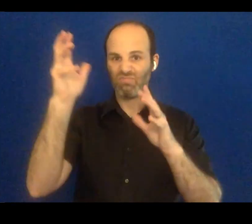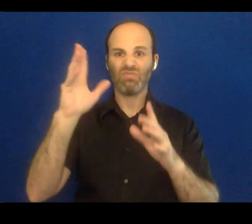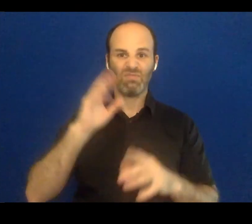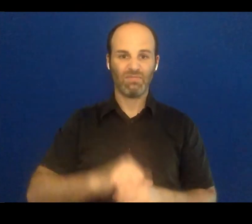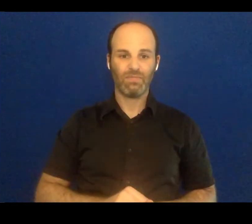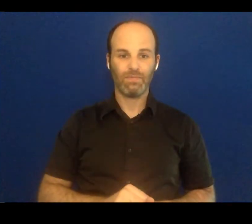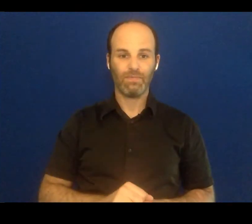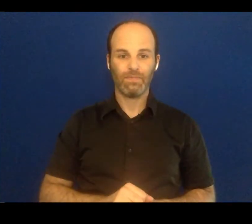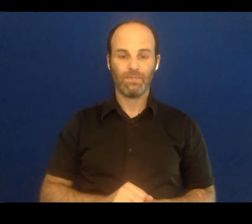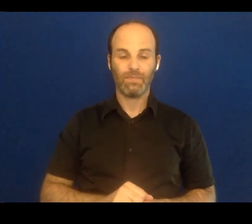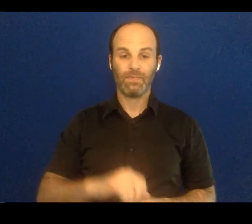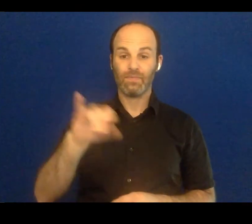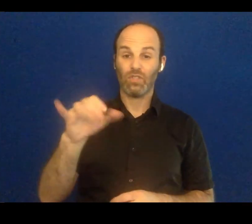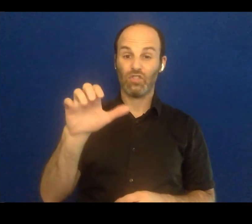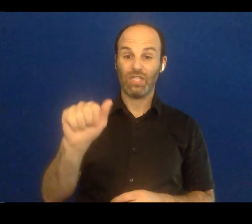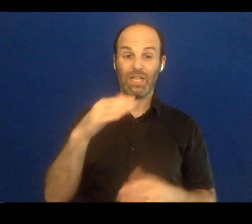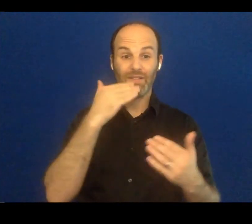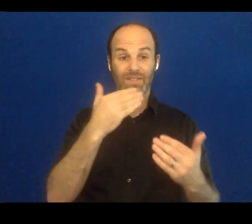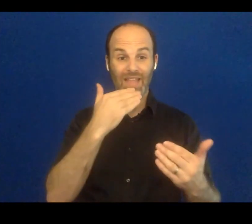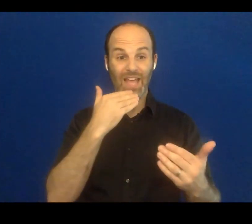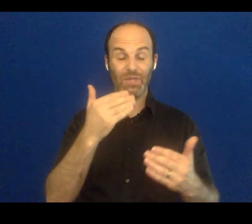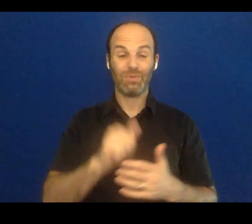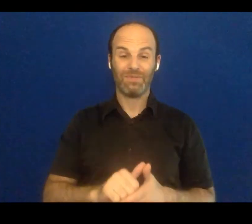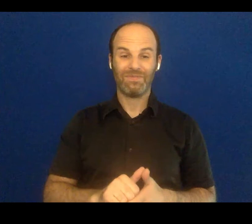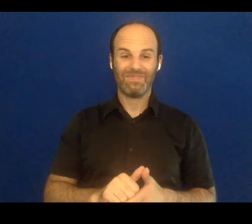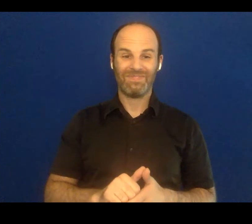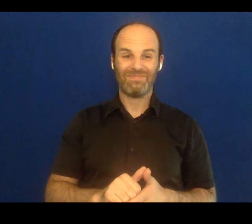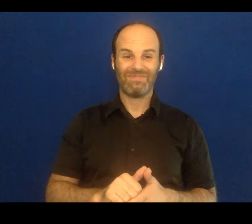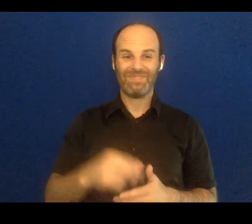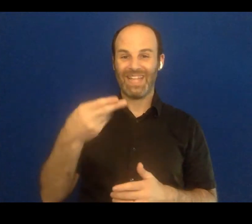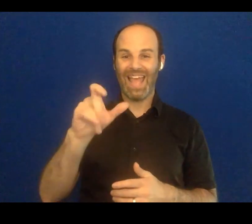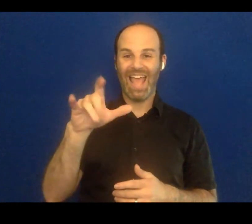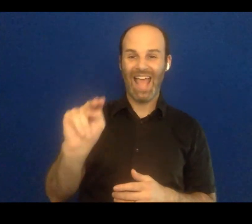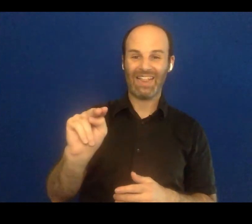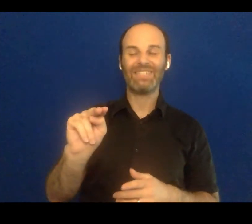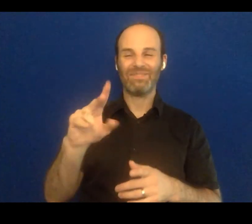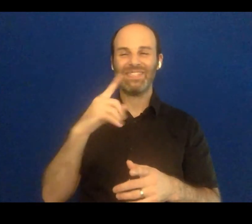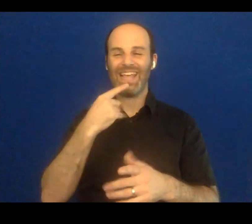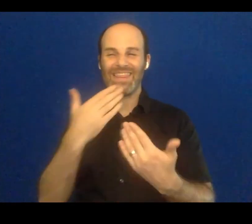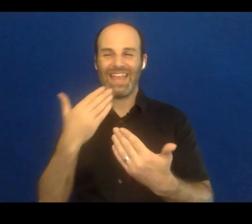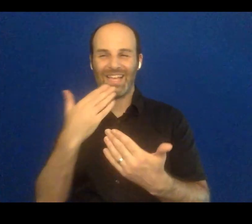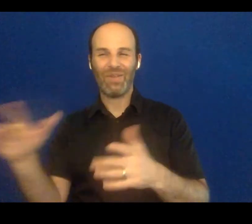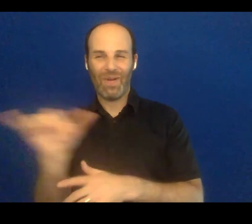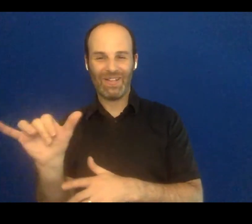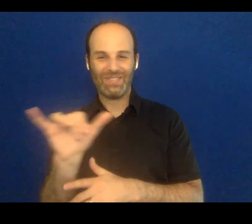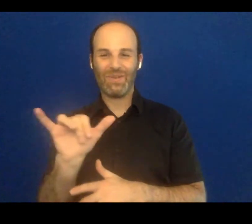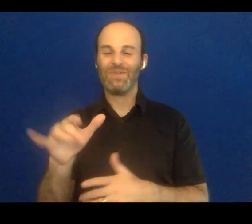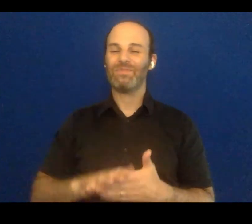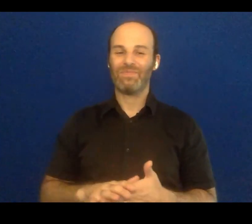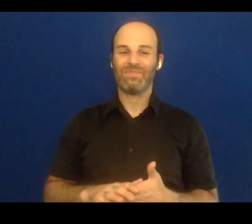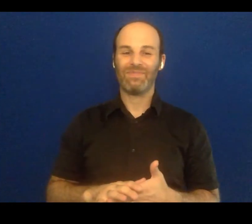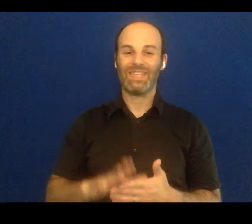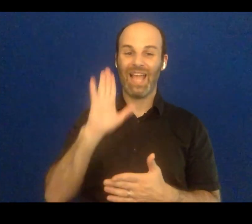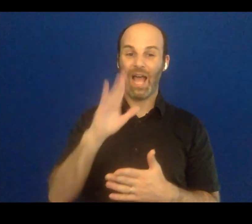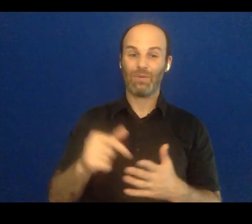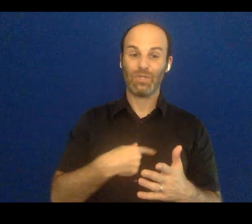THANK YOU SO MUCH FOR THAT.